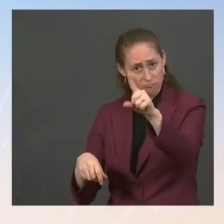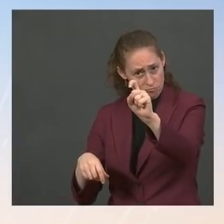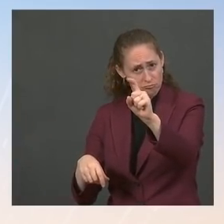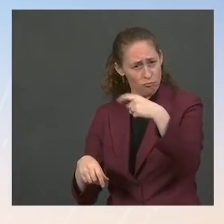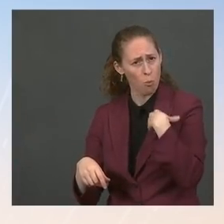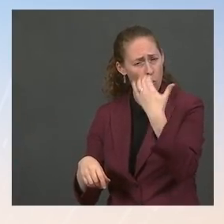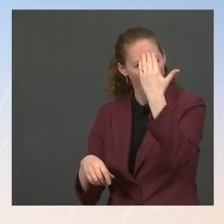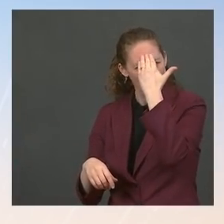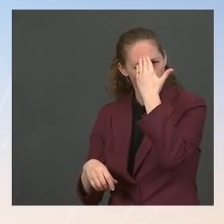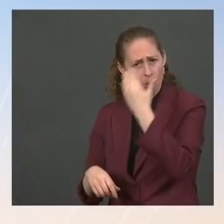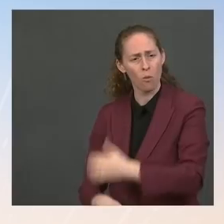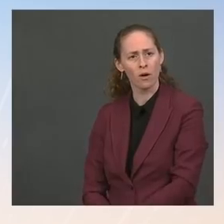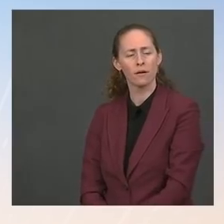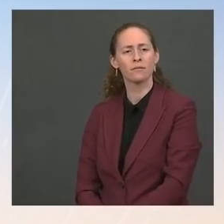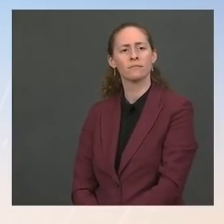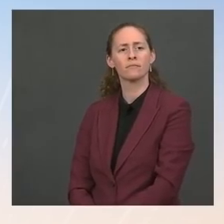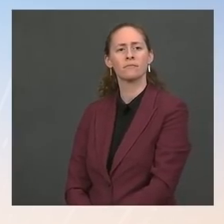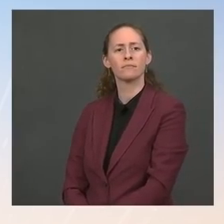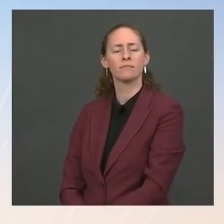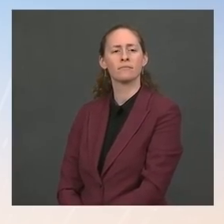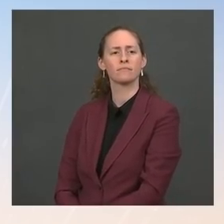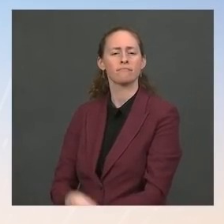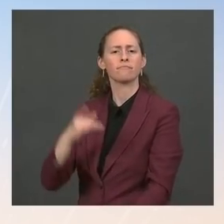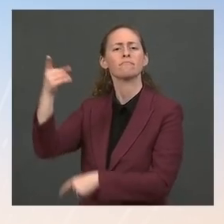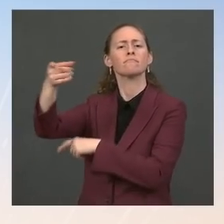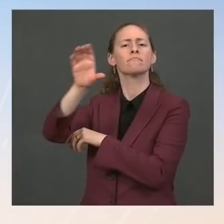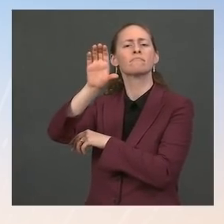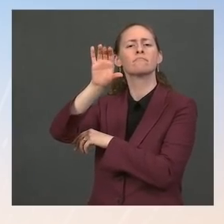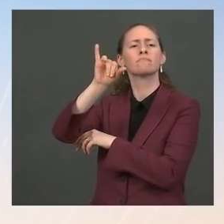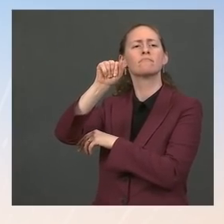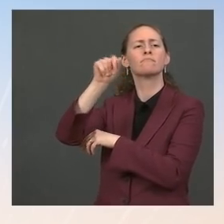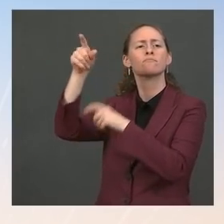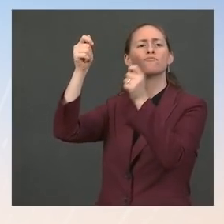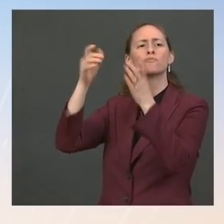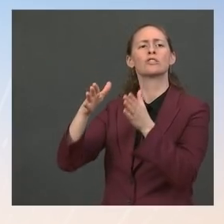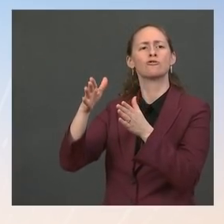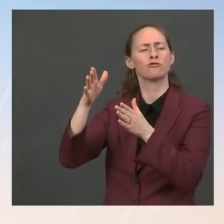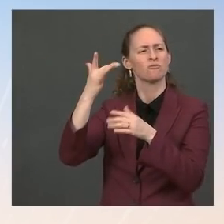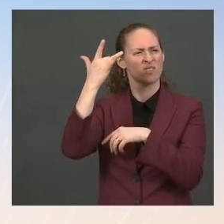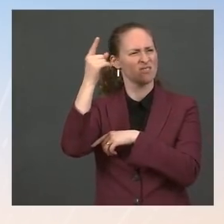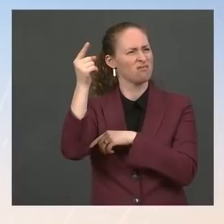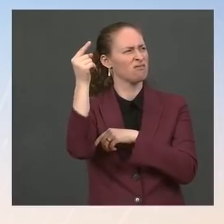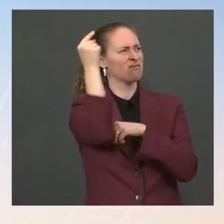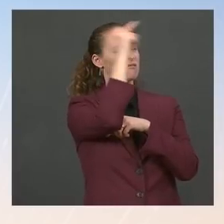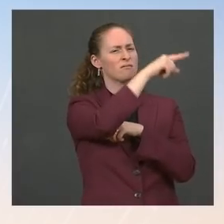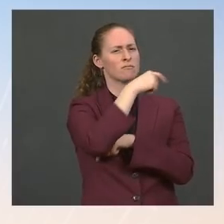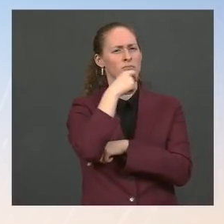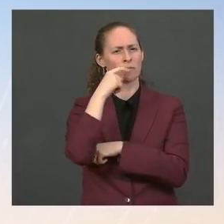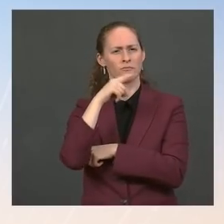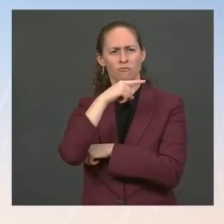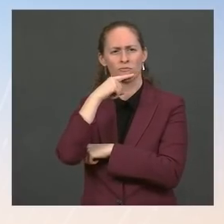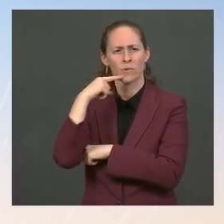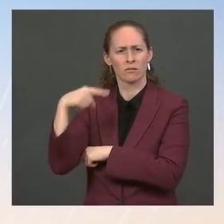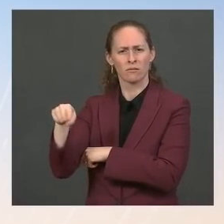instead of the Secretary of Defense or our ambassador or Blinken to handle this kind of a diplomacy issue?